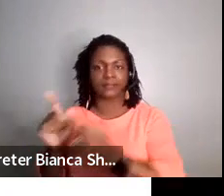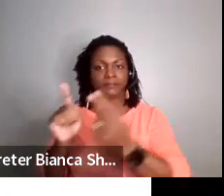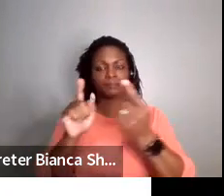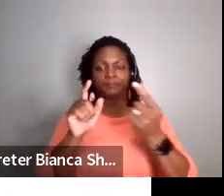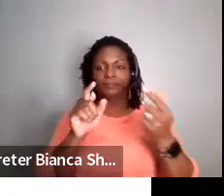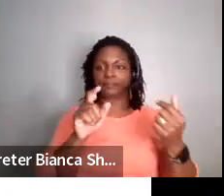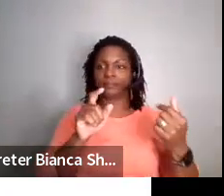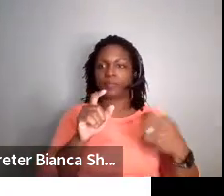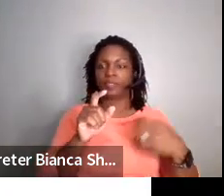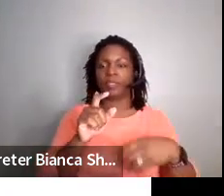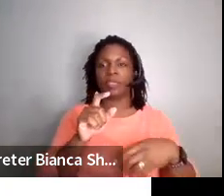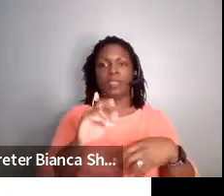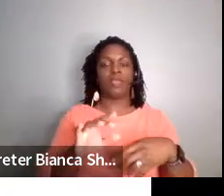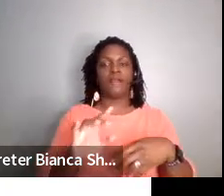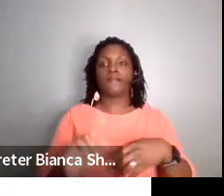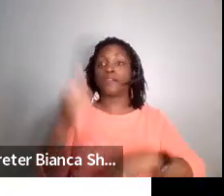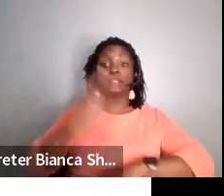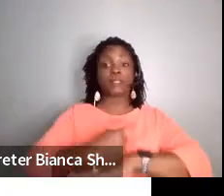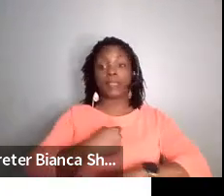And the first day I went down it was in first floor.